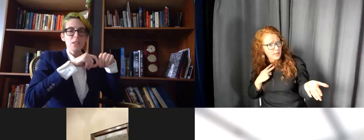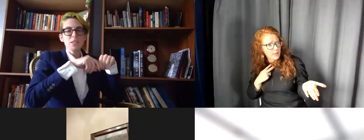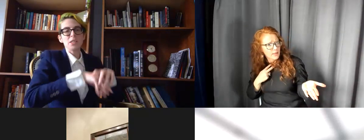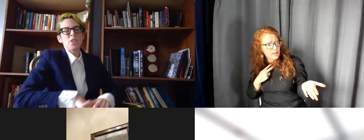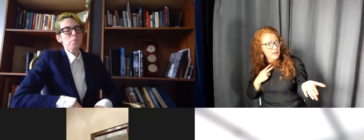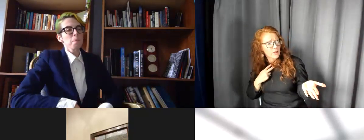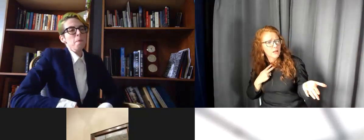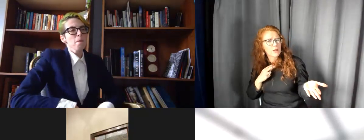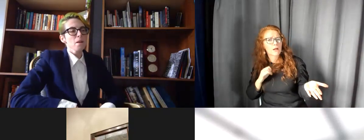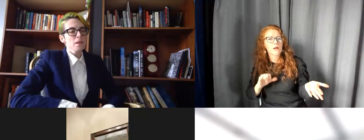Farrah Garland: So